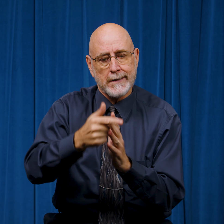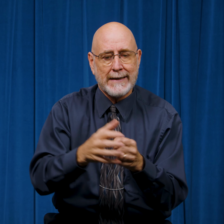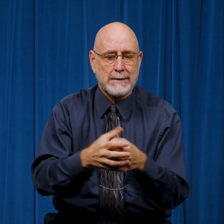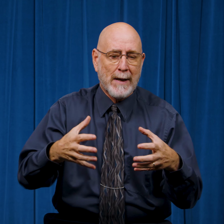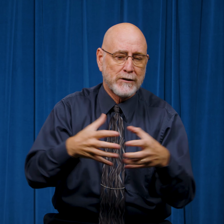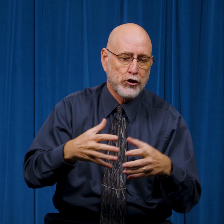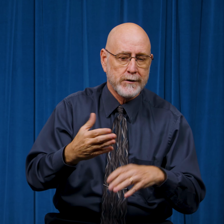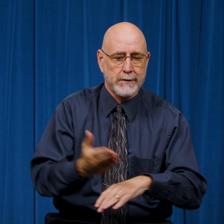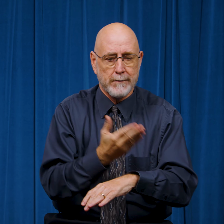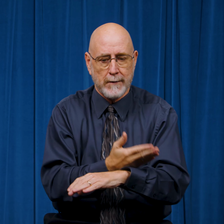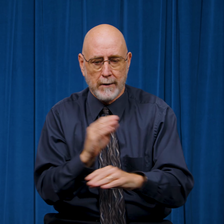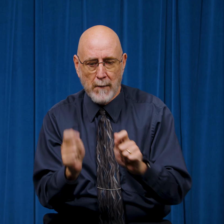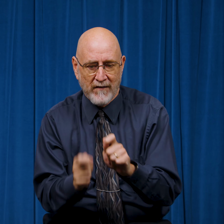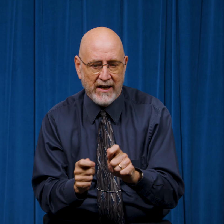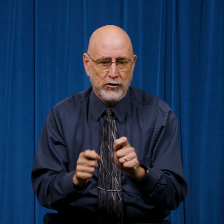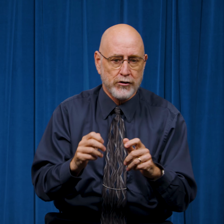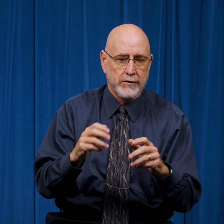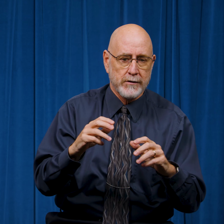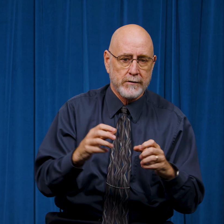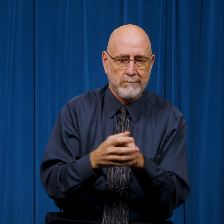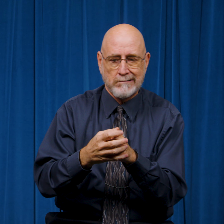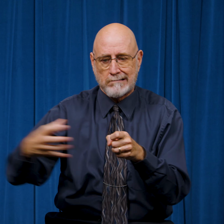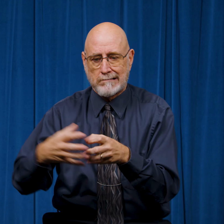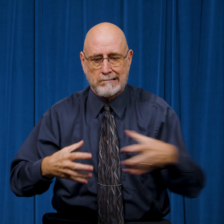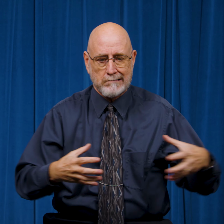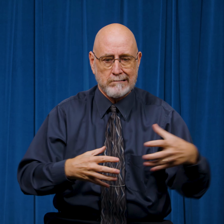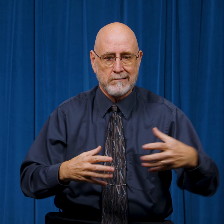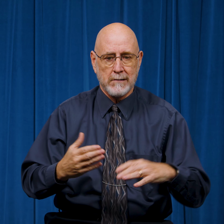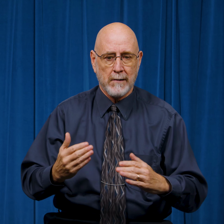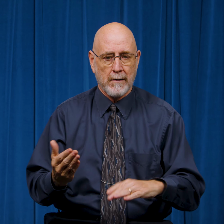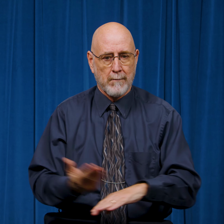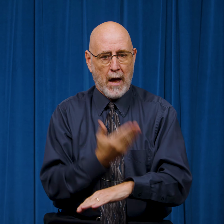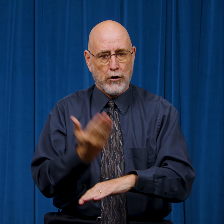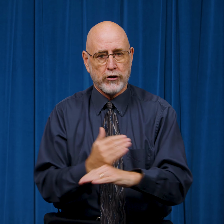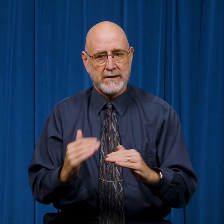modifications, rebuilding, modernizations through its history.